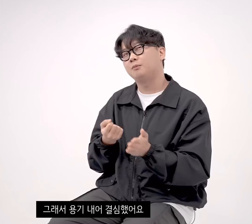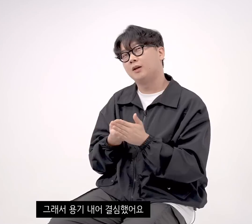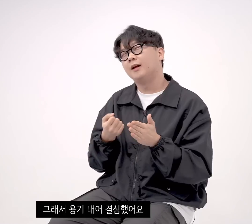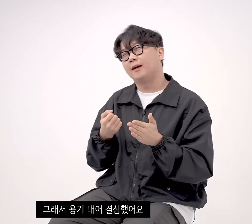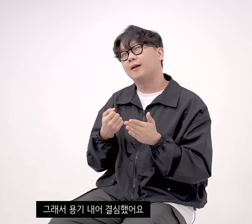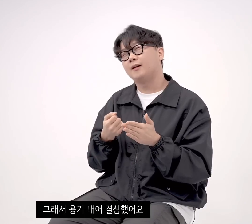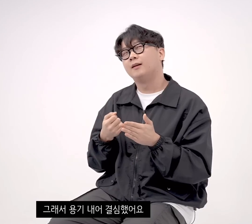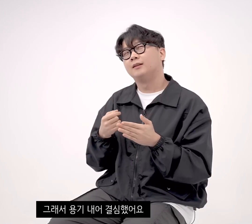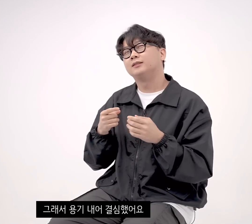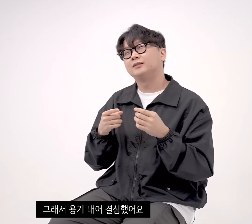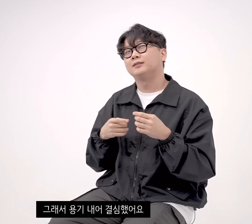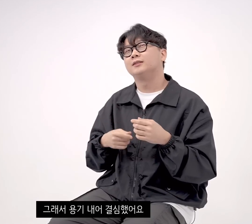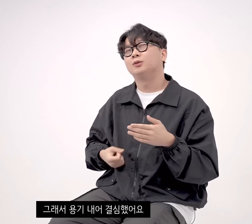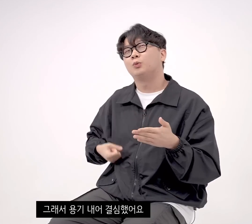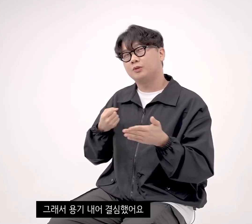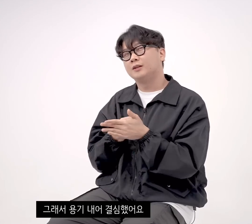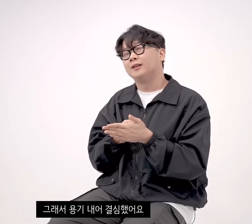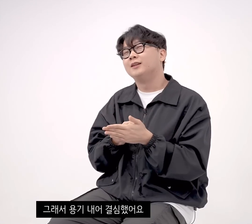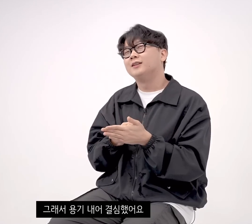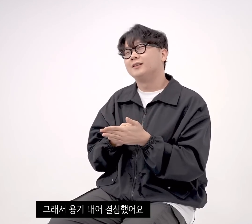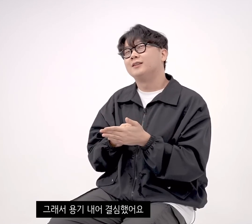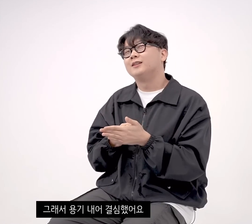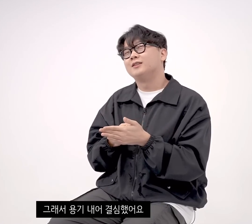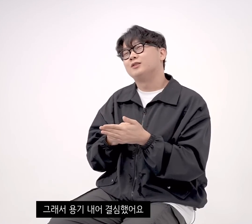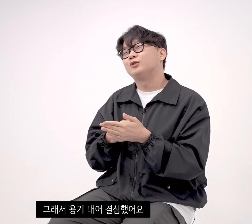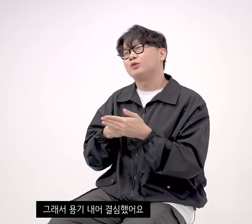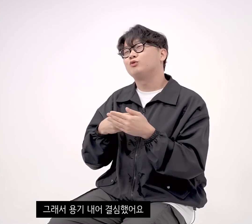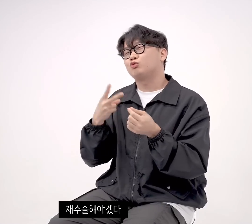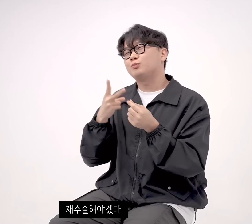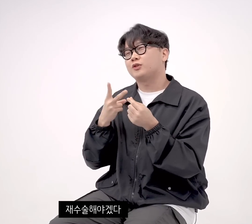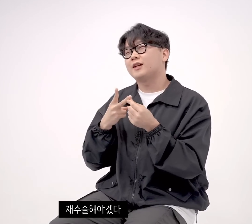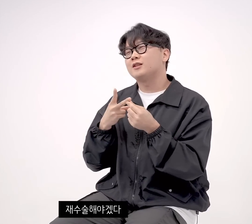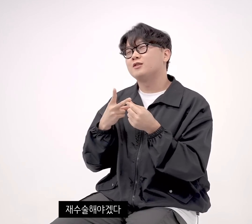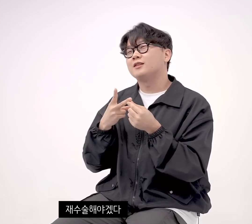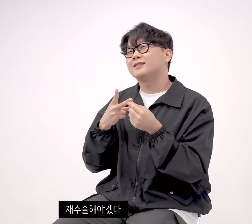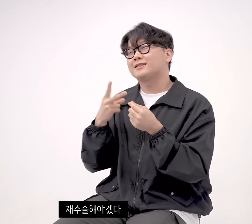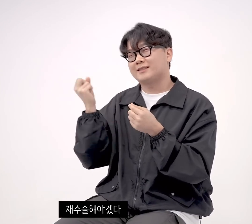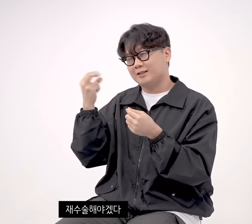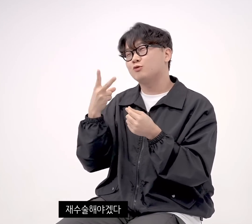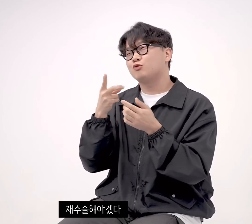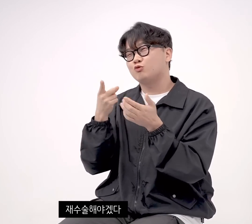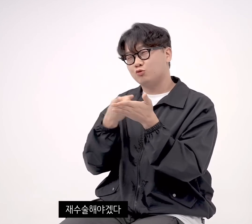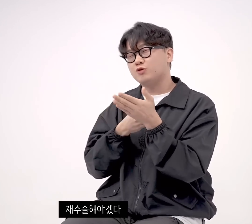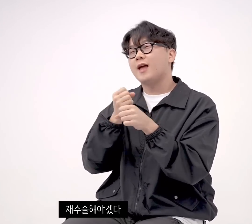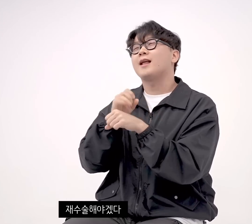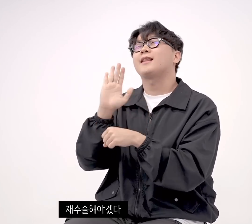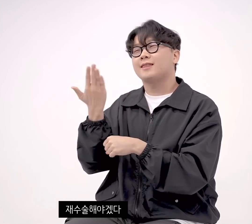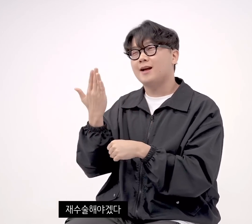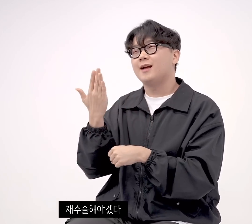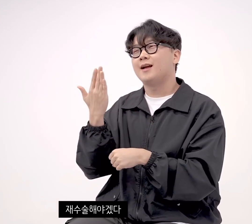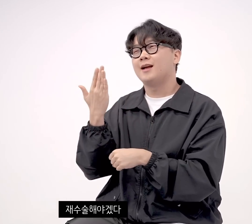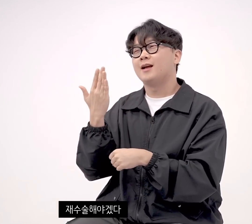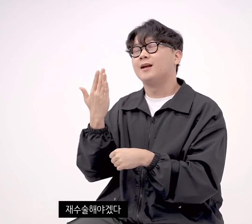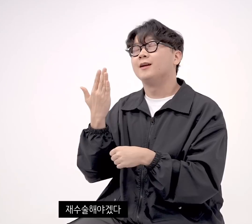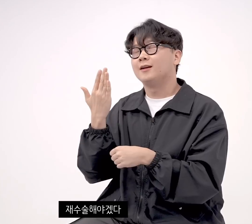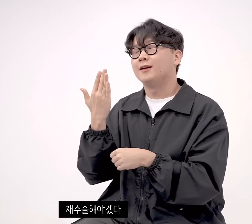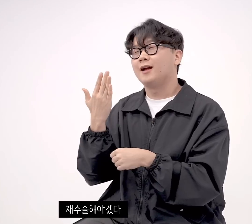So I gathered my courage and decided that I would have to have a second surgery.